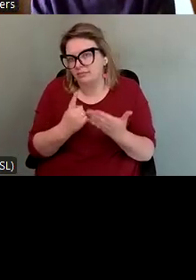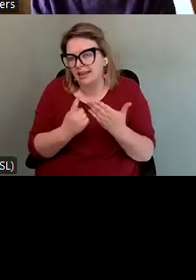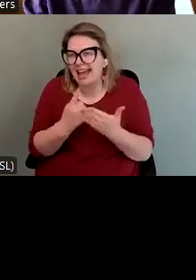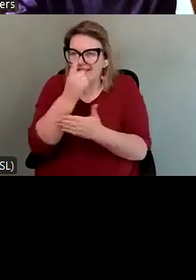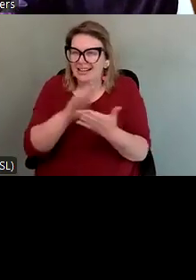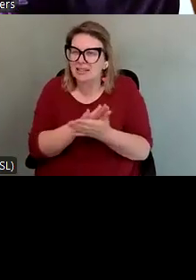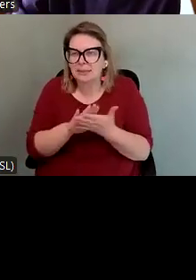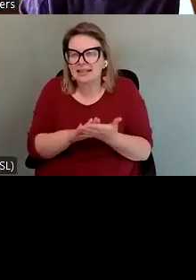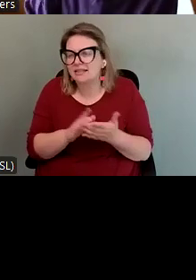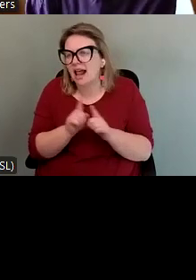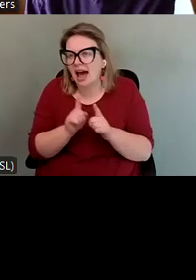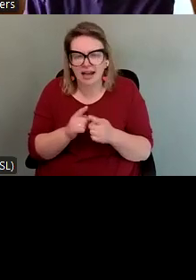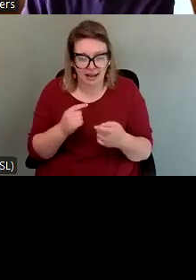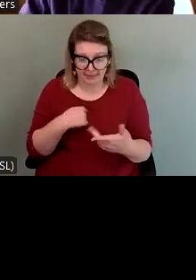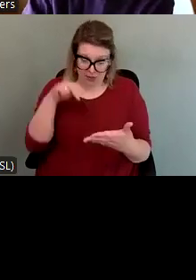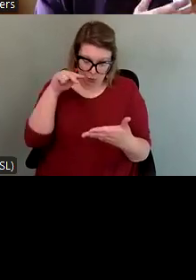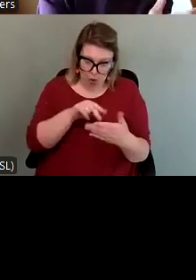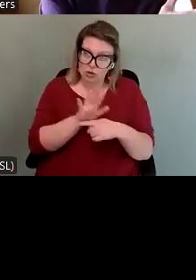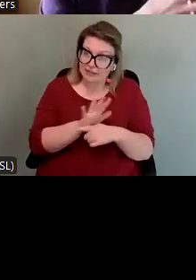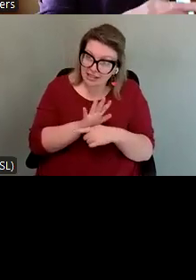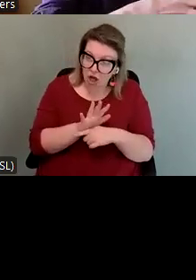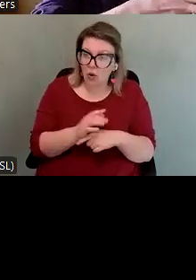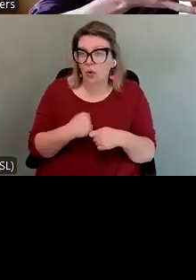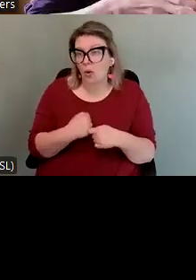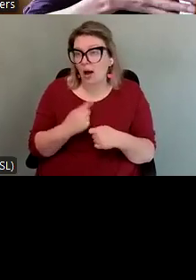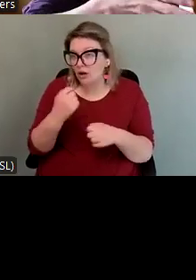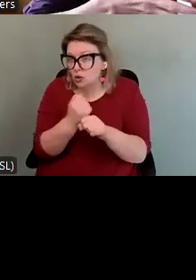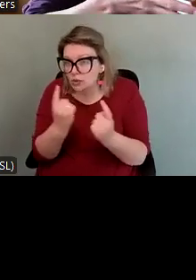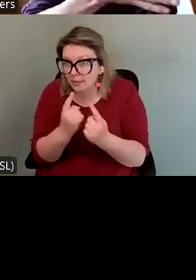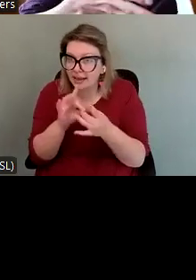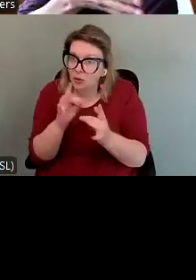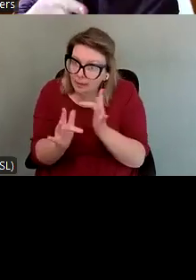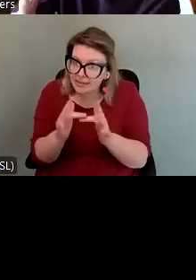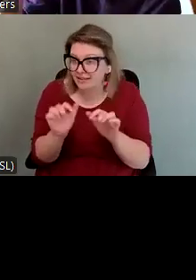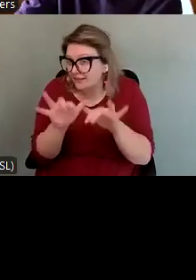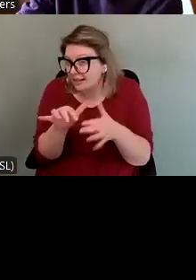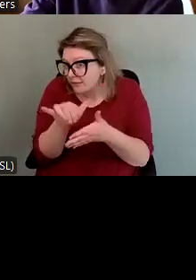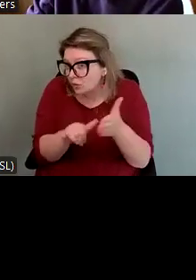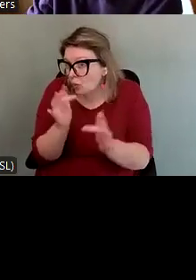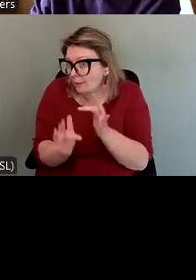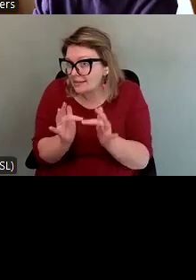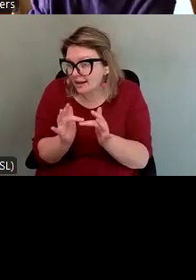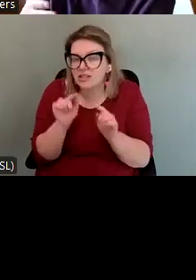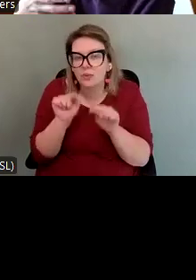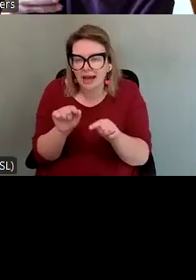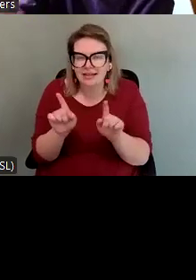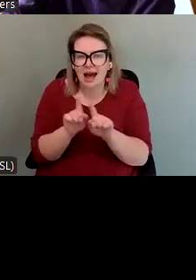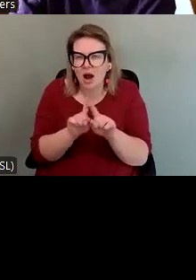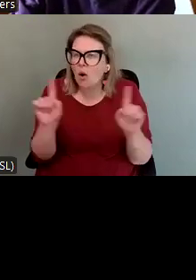like watching a video on your website. It's all of what you want your users to do. What is the objective that you're trying